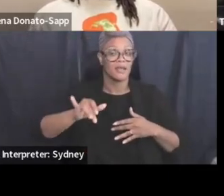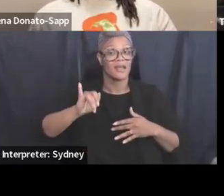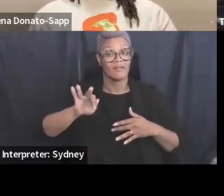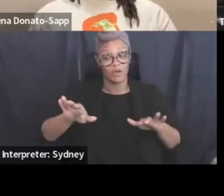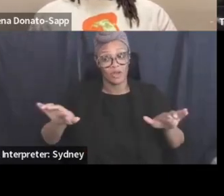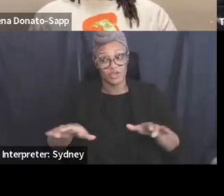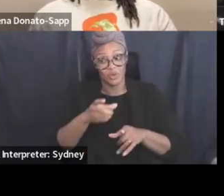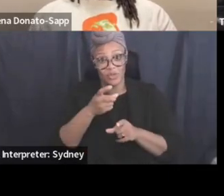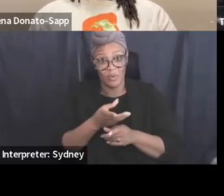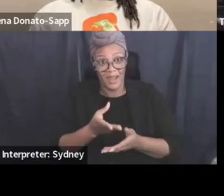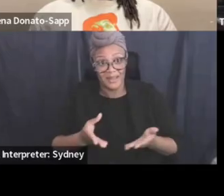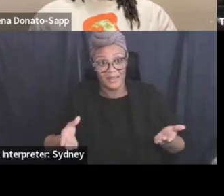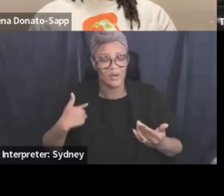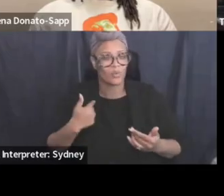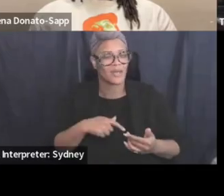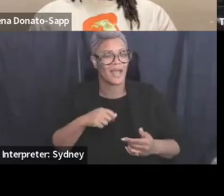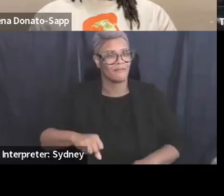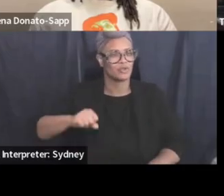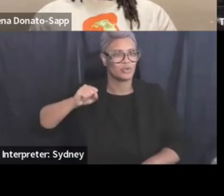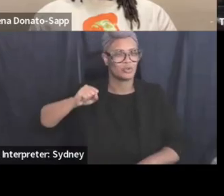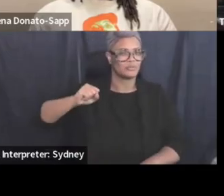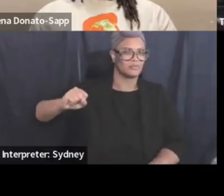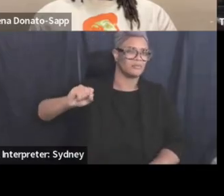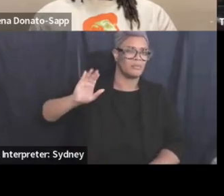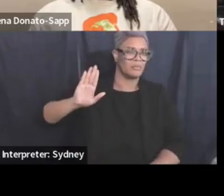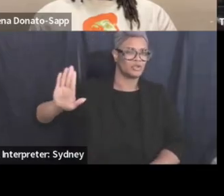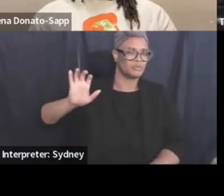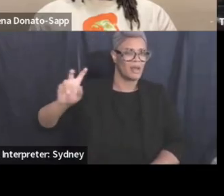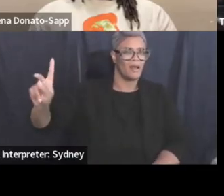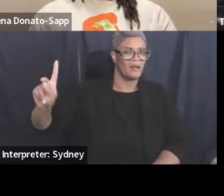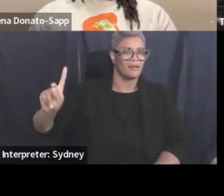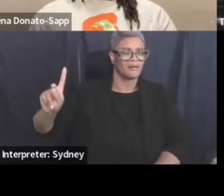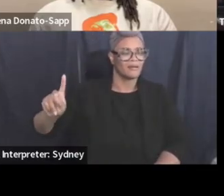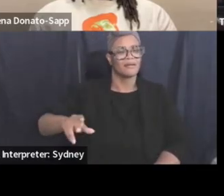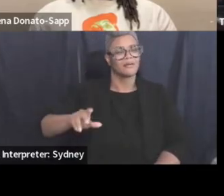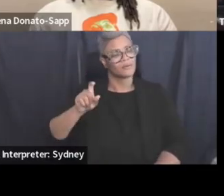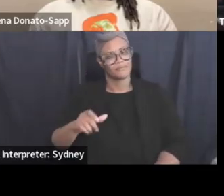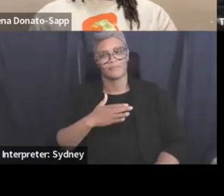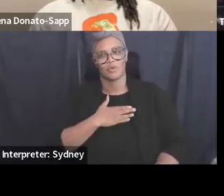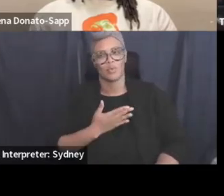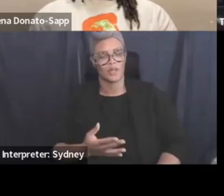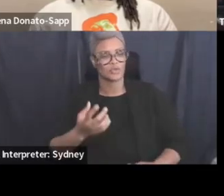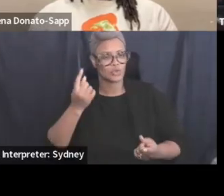We have to resist that narrative and we have to be willing to think about black children. Who are we